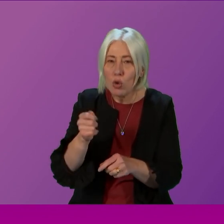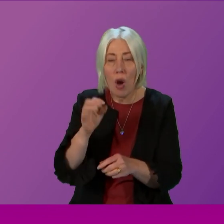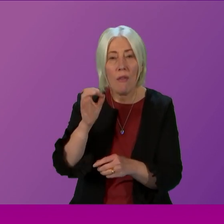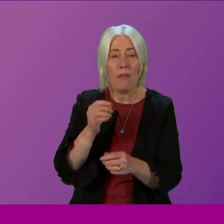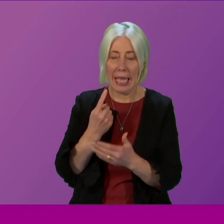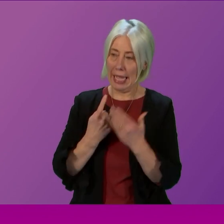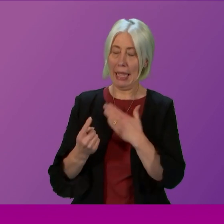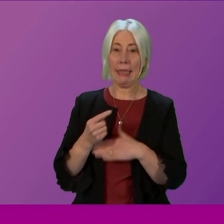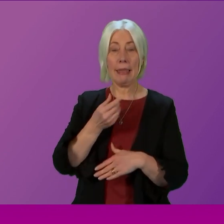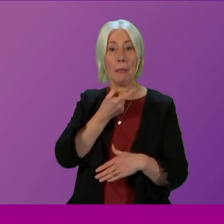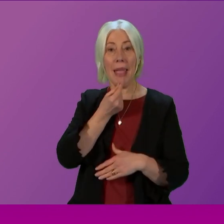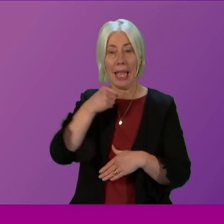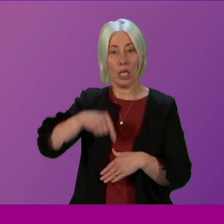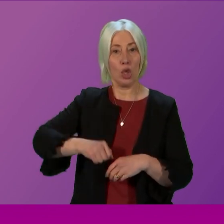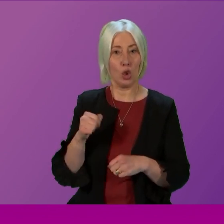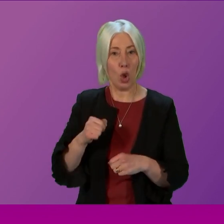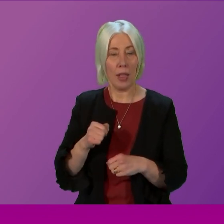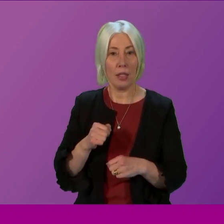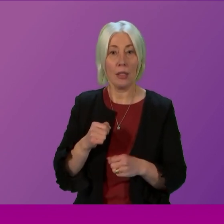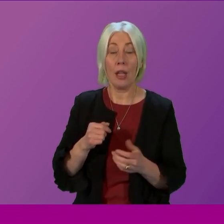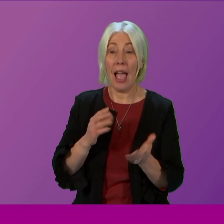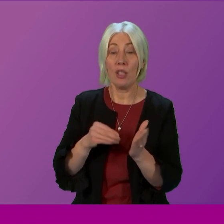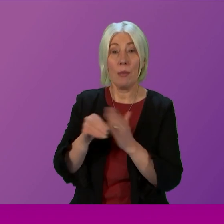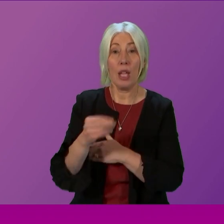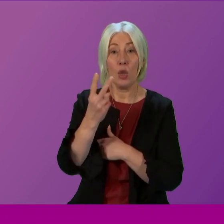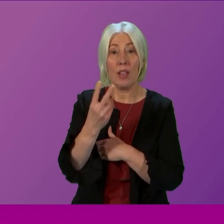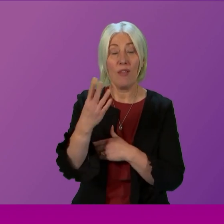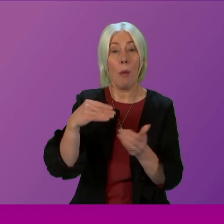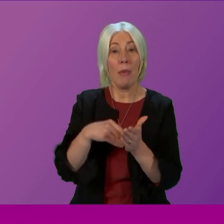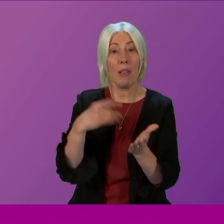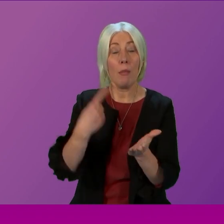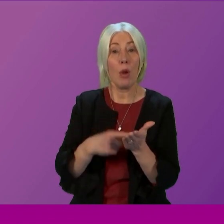with taxpayers being hit with a £24 million compensation bill. Today, that figure has risen